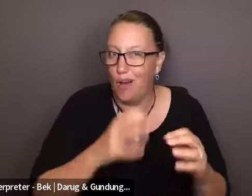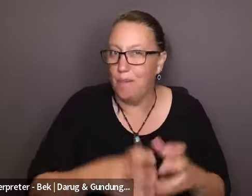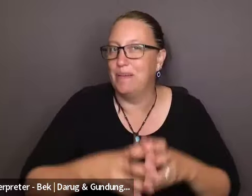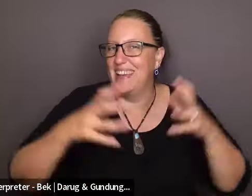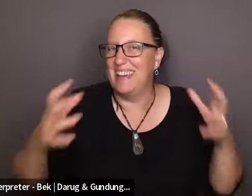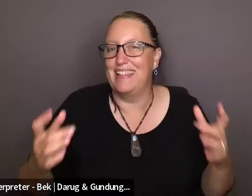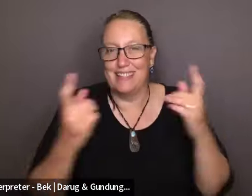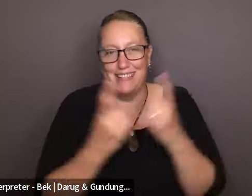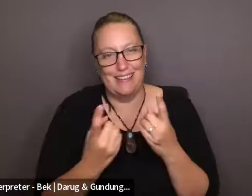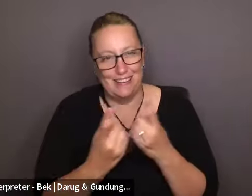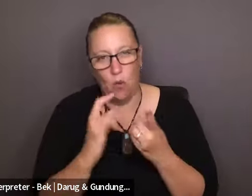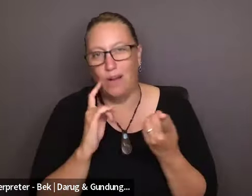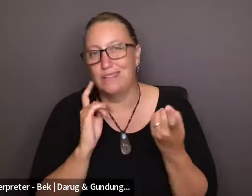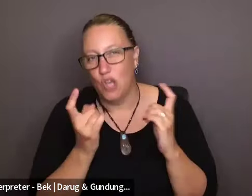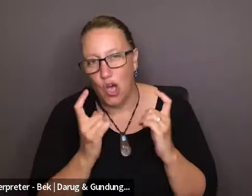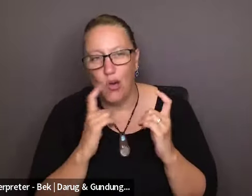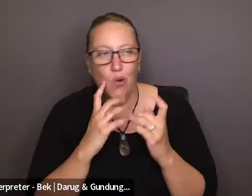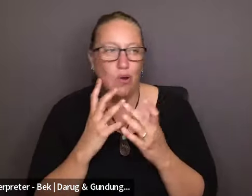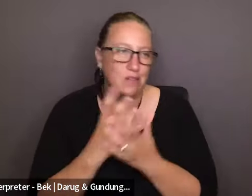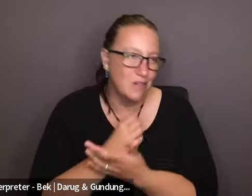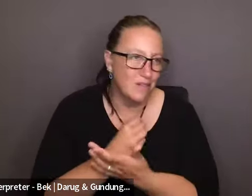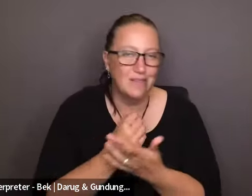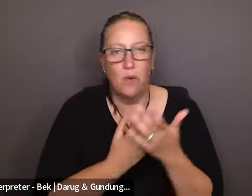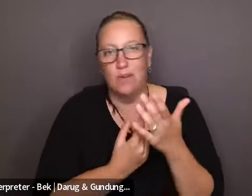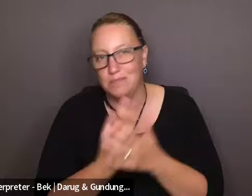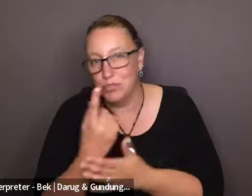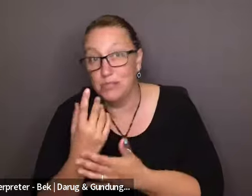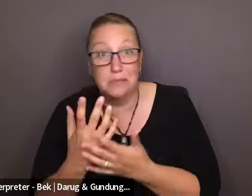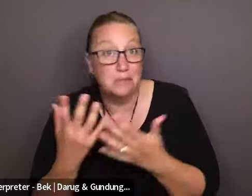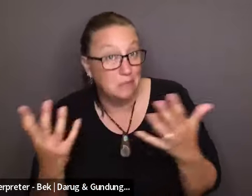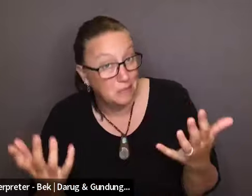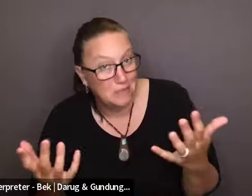mention of AI in the 12 research agenda questions